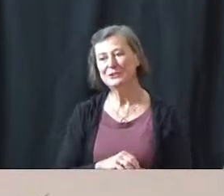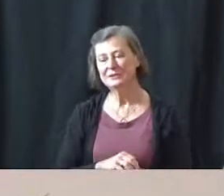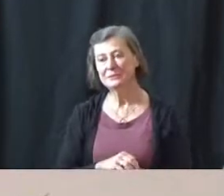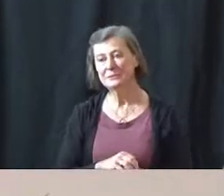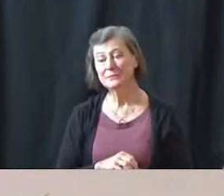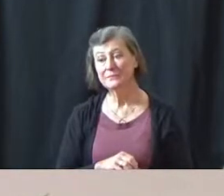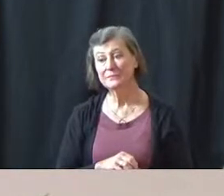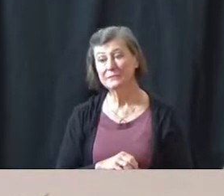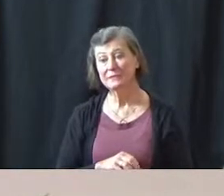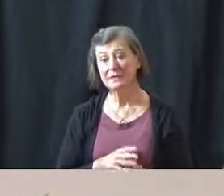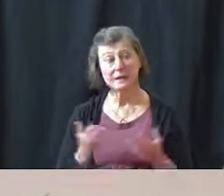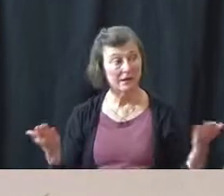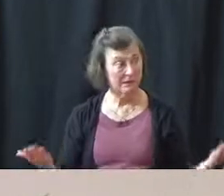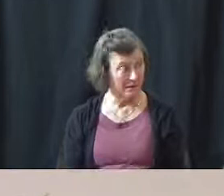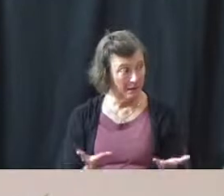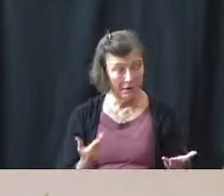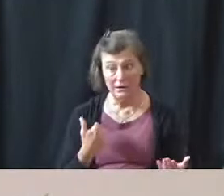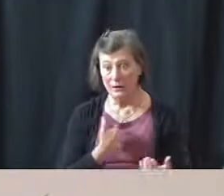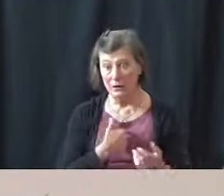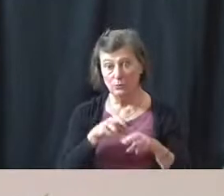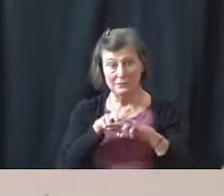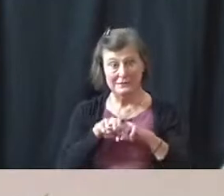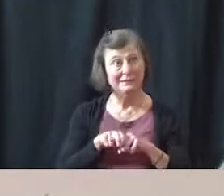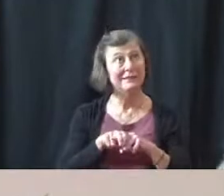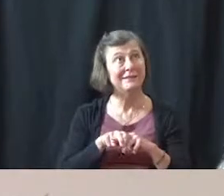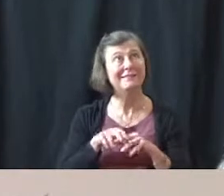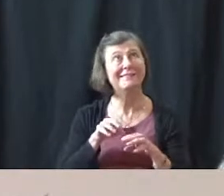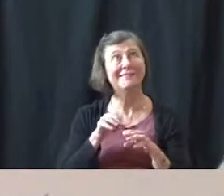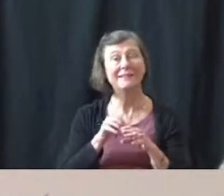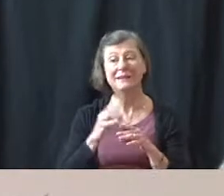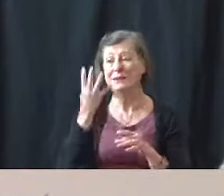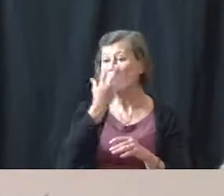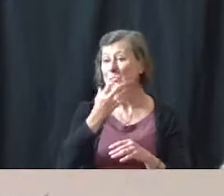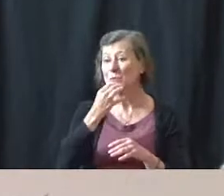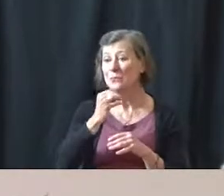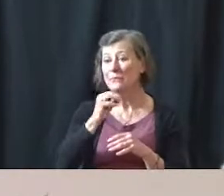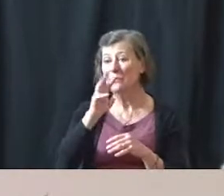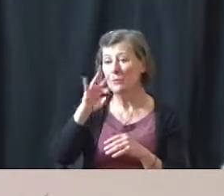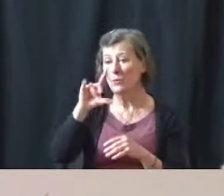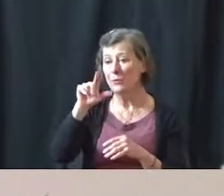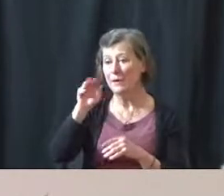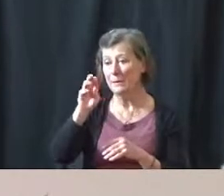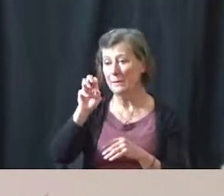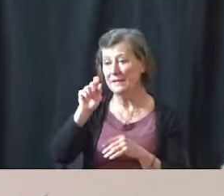And here we sit in this beautiful Willamette Valley.